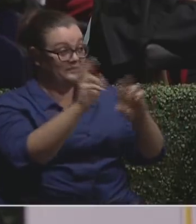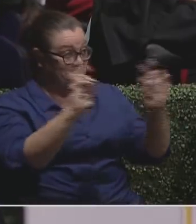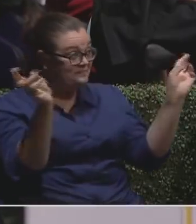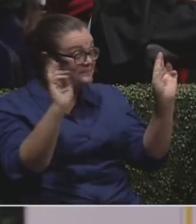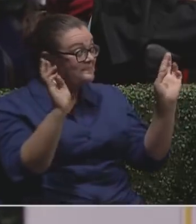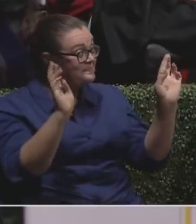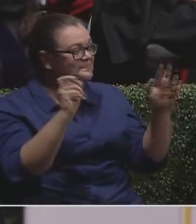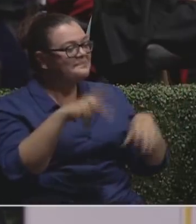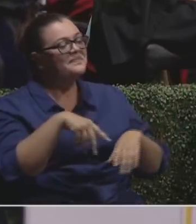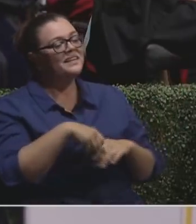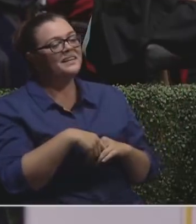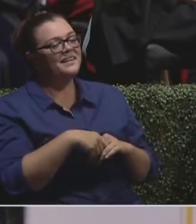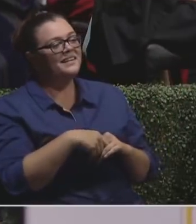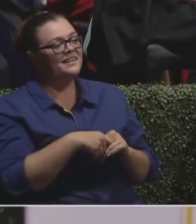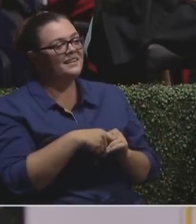ALL RIGHT.